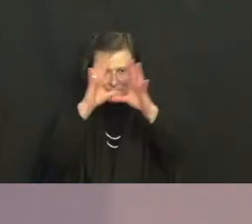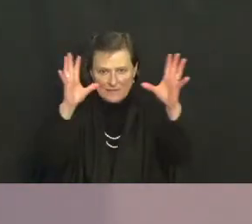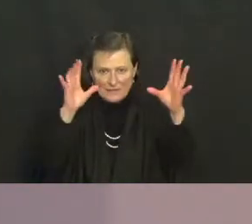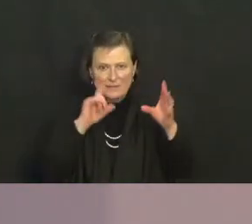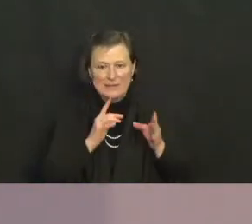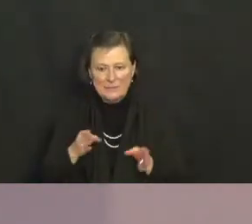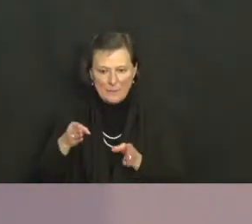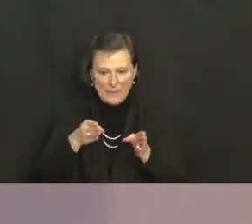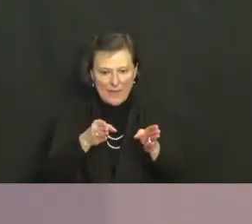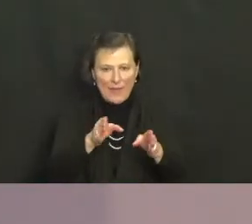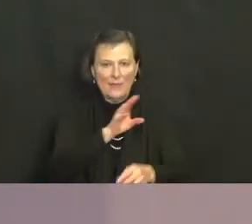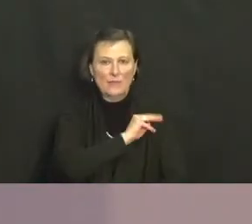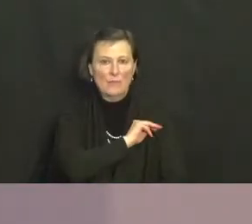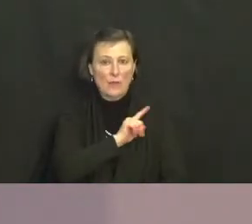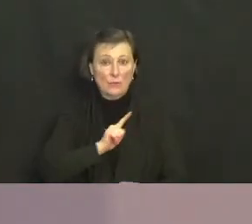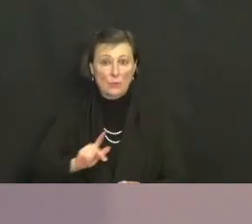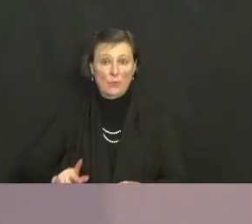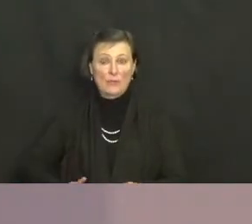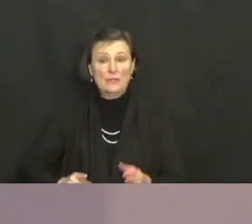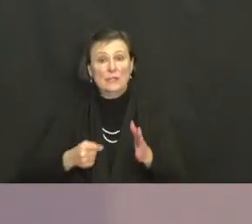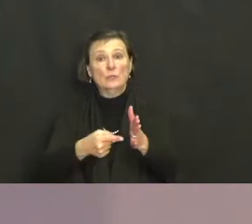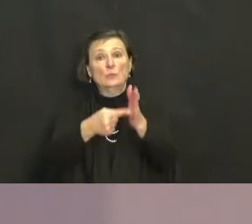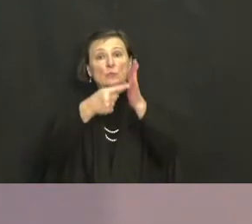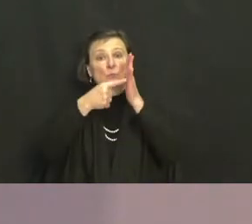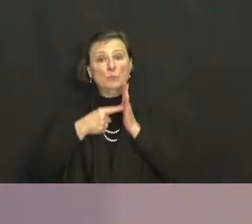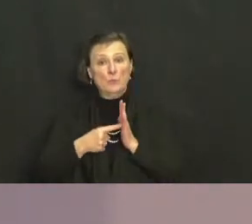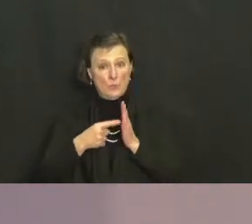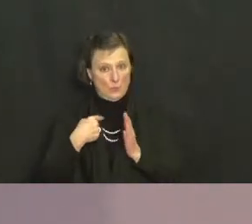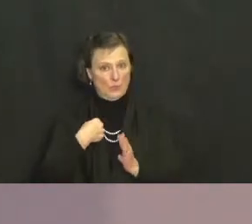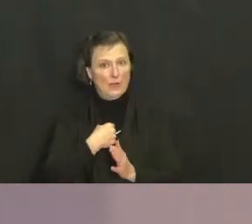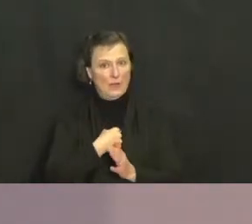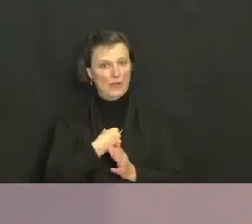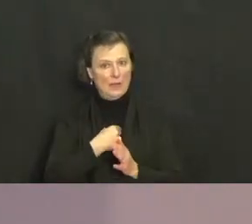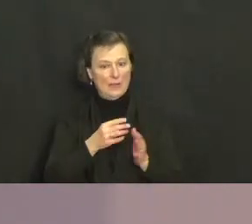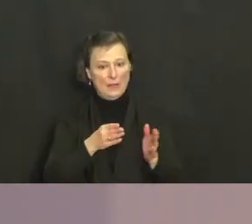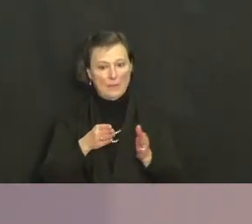us. It's a path of non-violence.